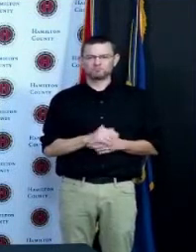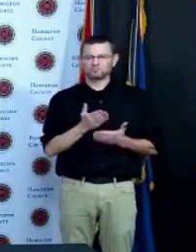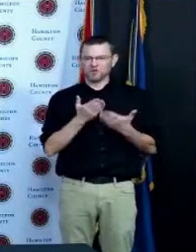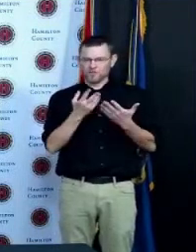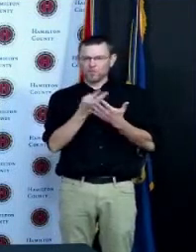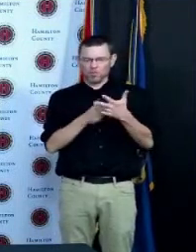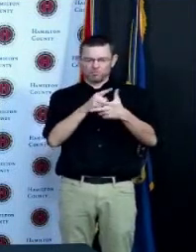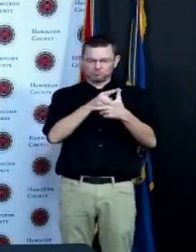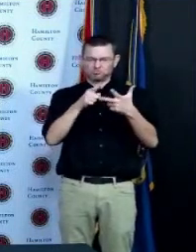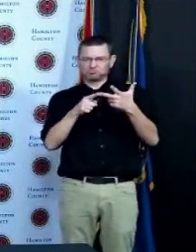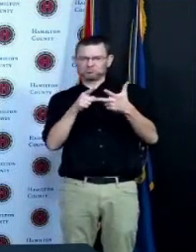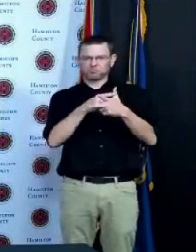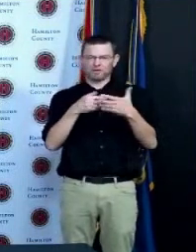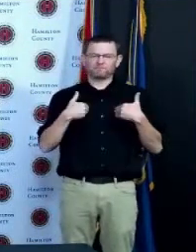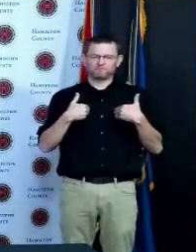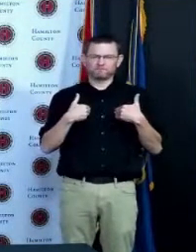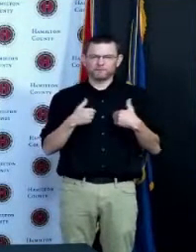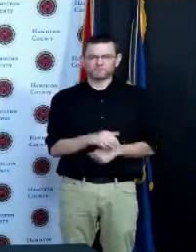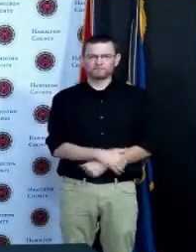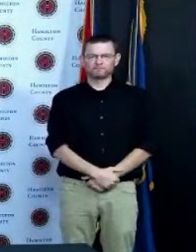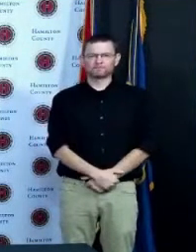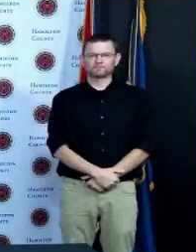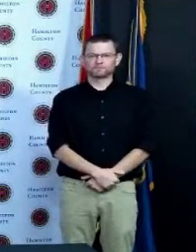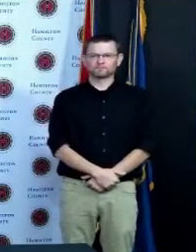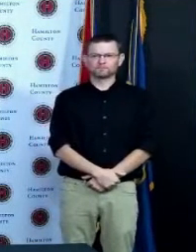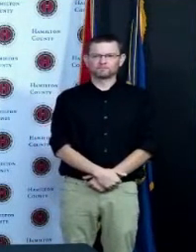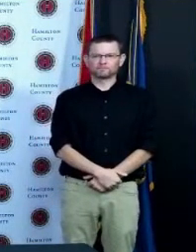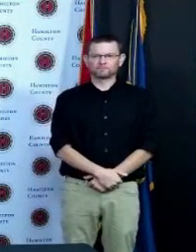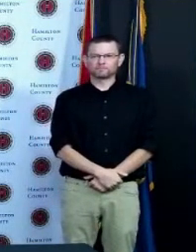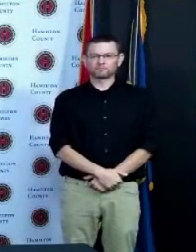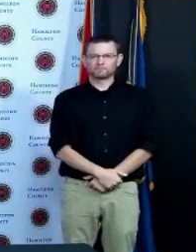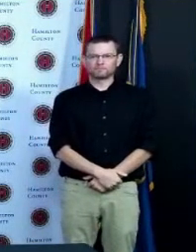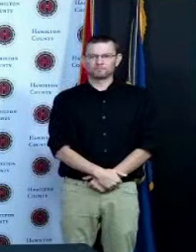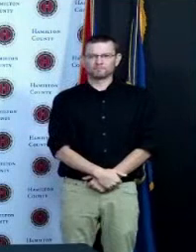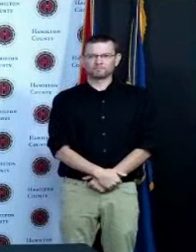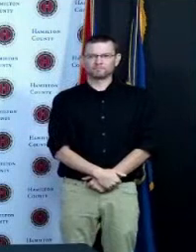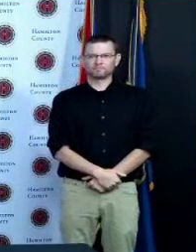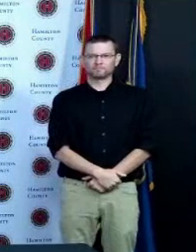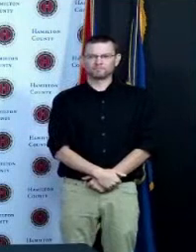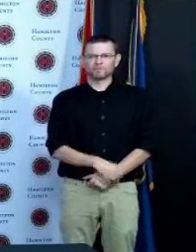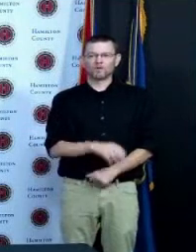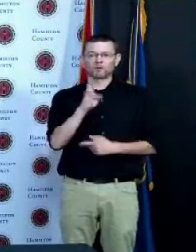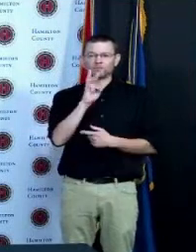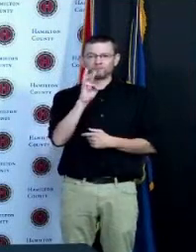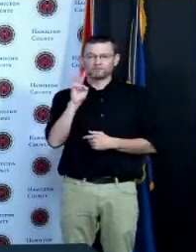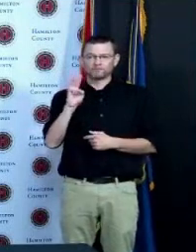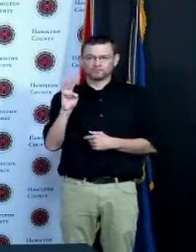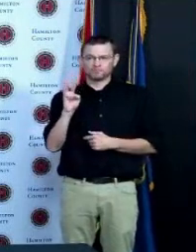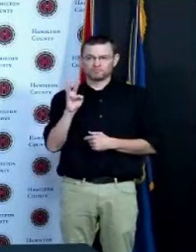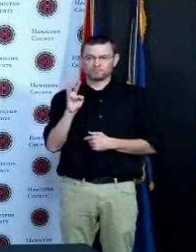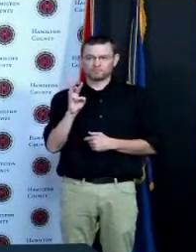second slide I have on vaccinations is from TestAndProtectCincy.com on their website there's